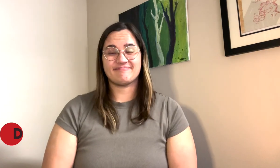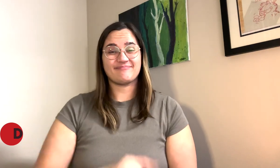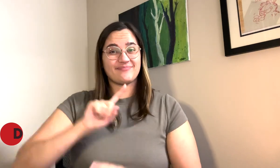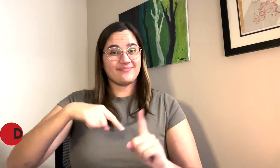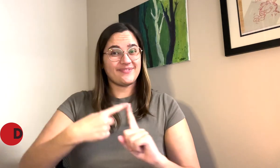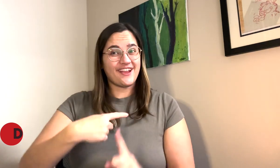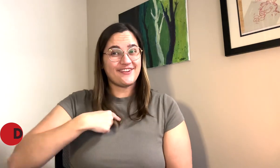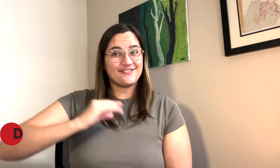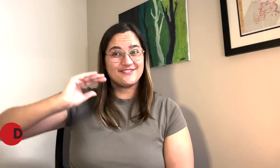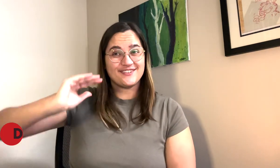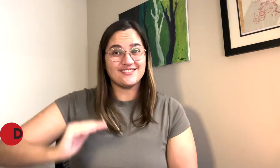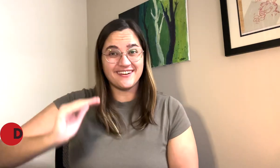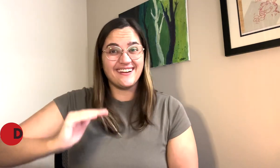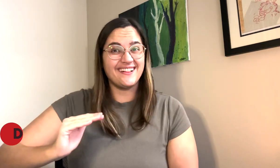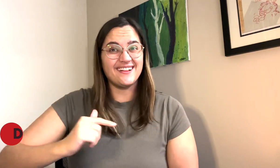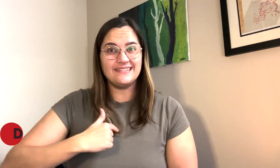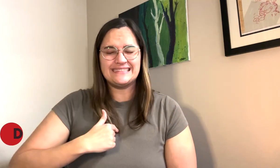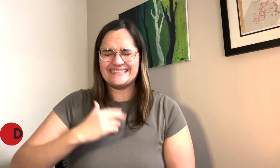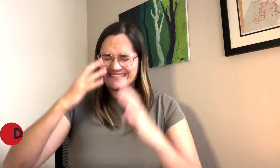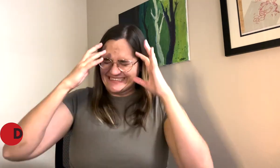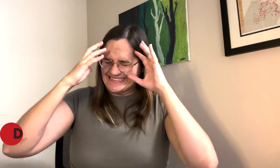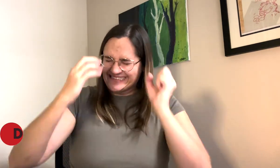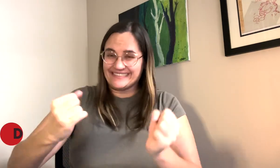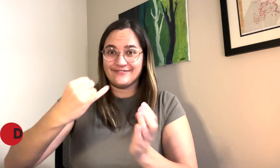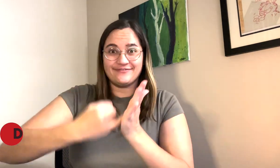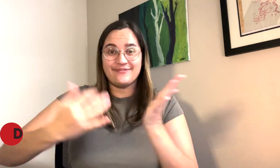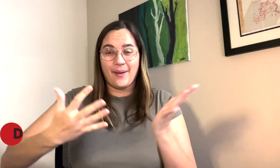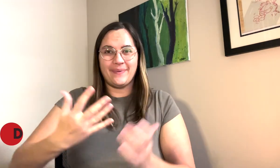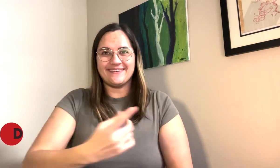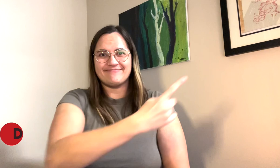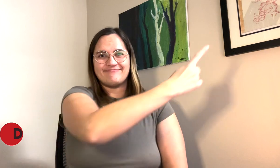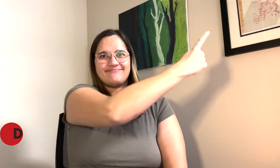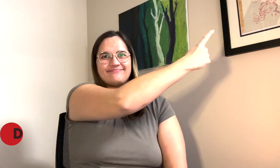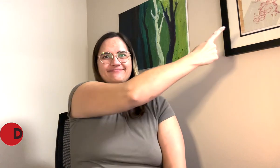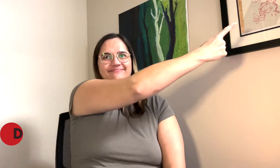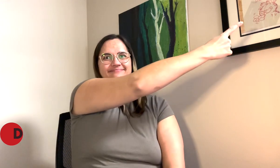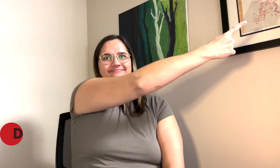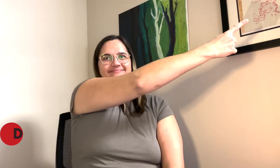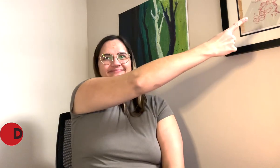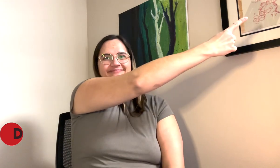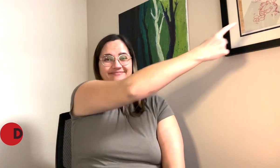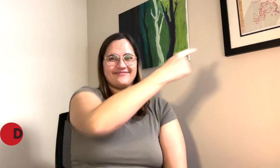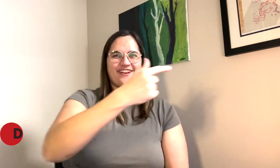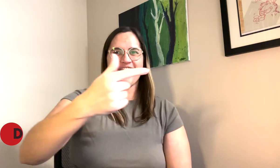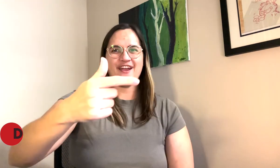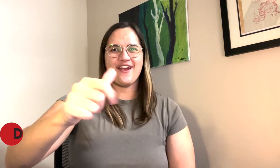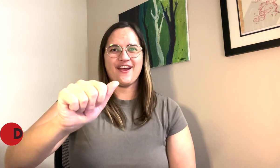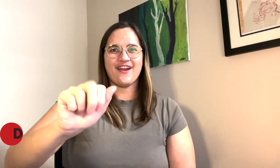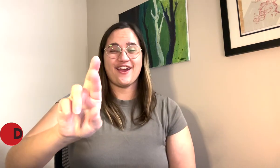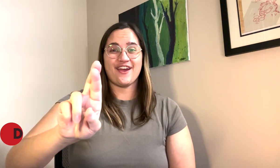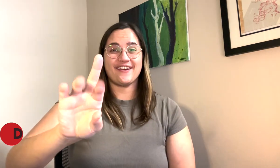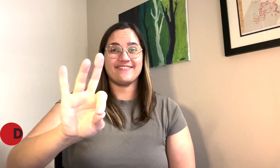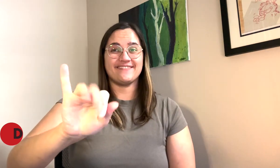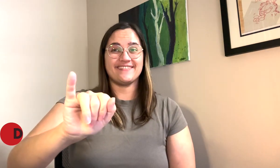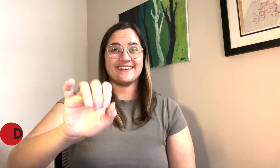on to keep drawing. When I was little I was crazy about drawing